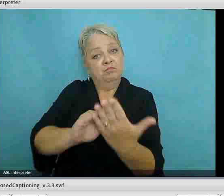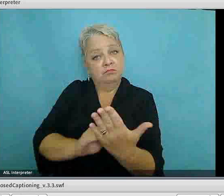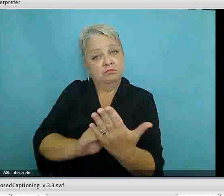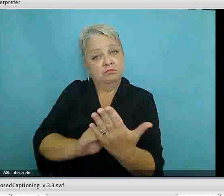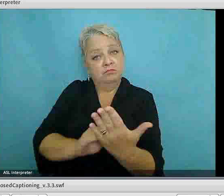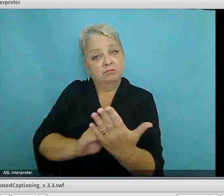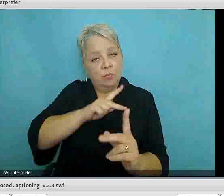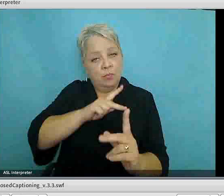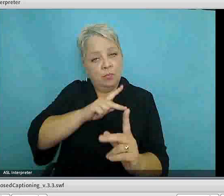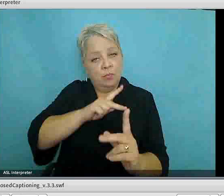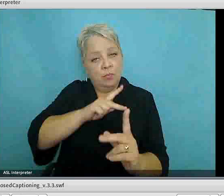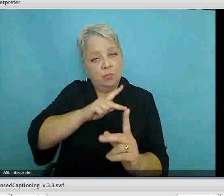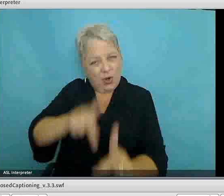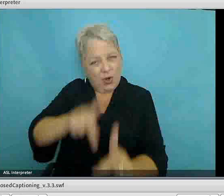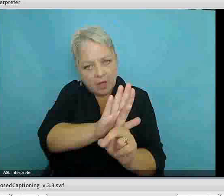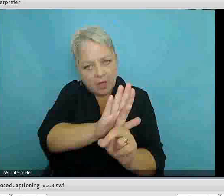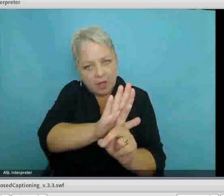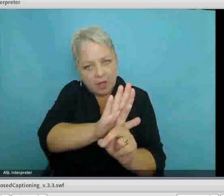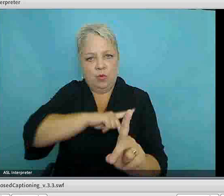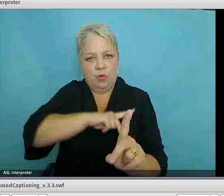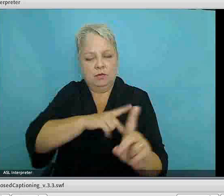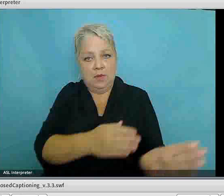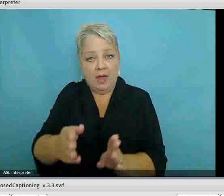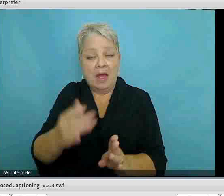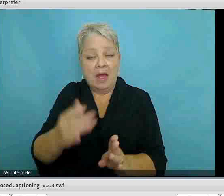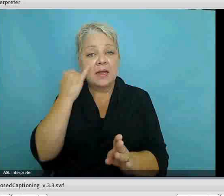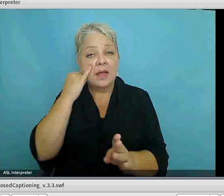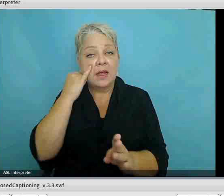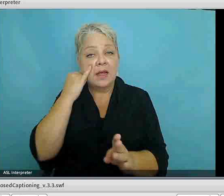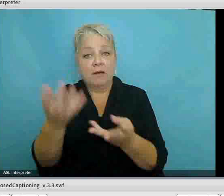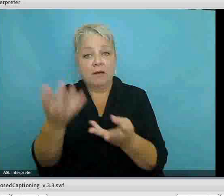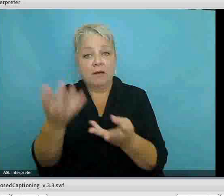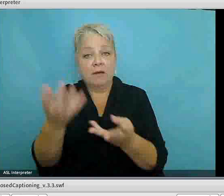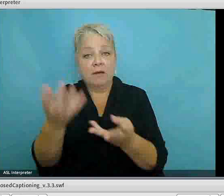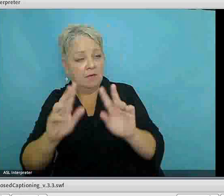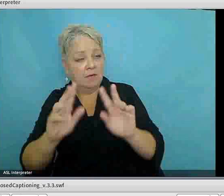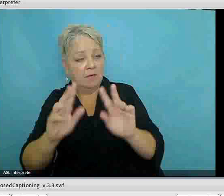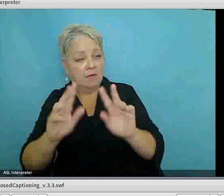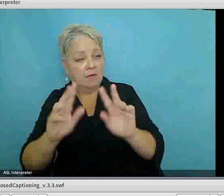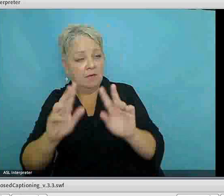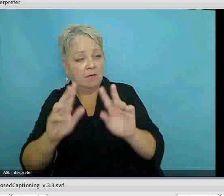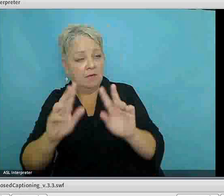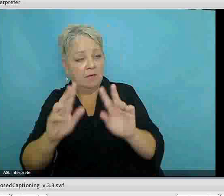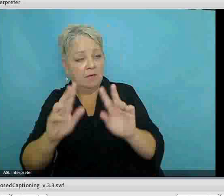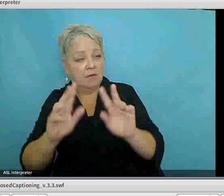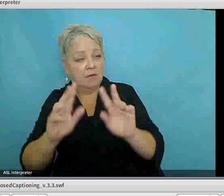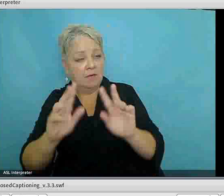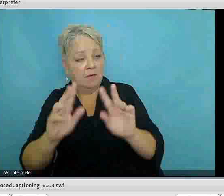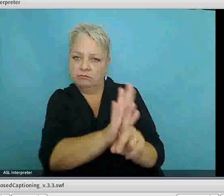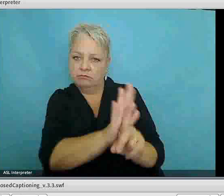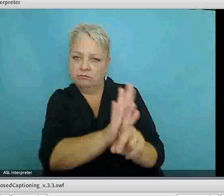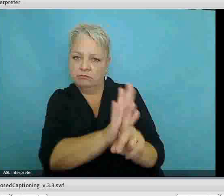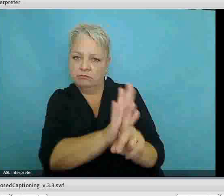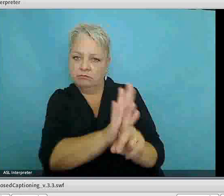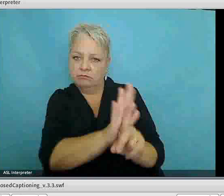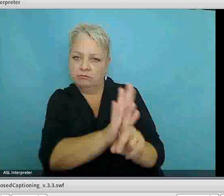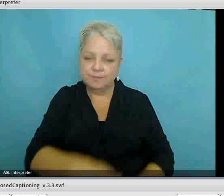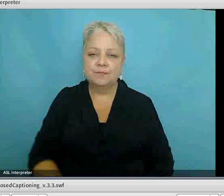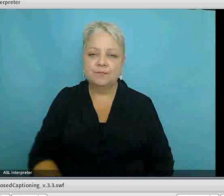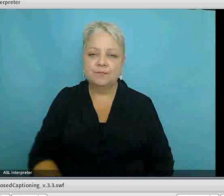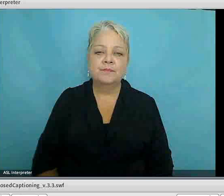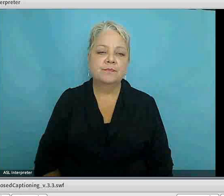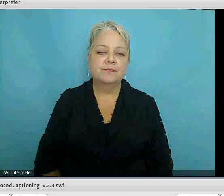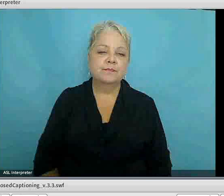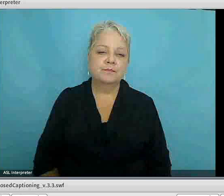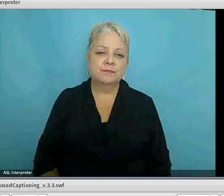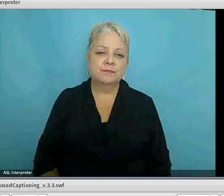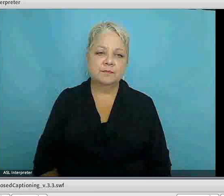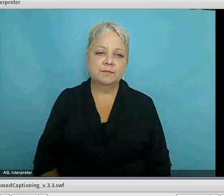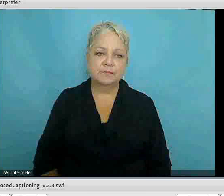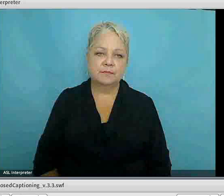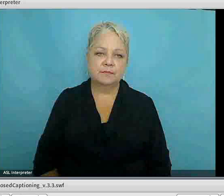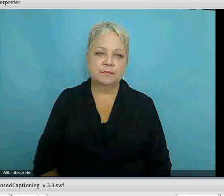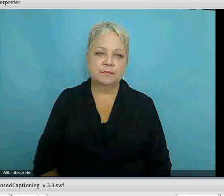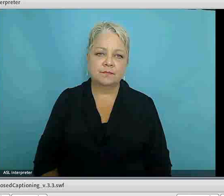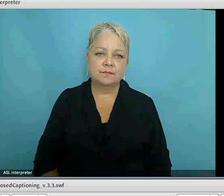if that is determined to be needed.